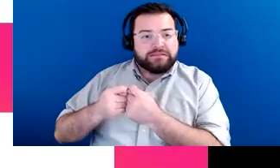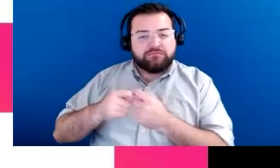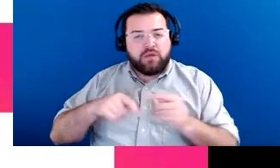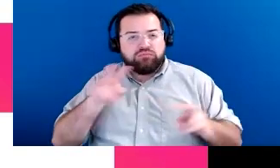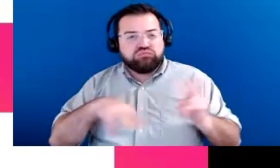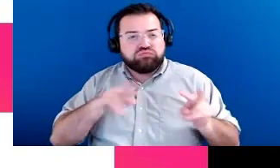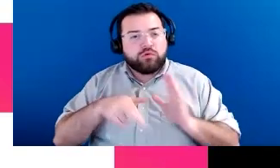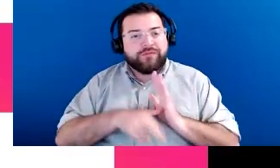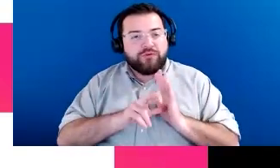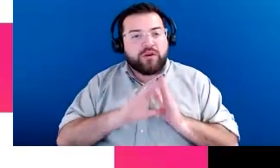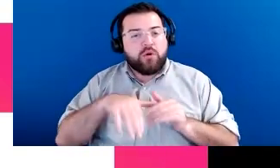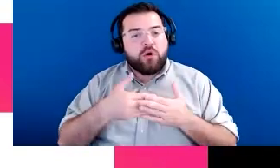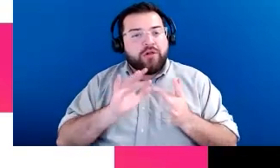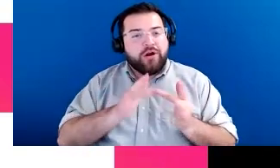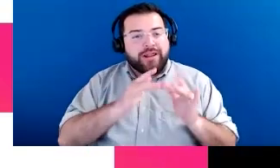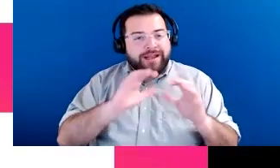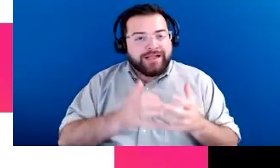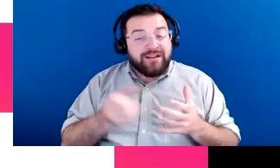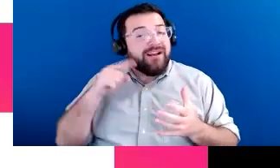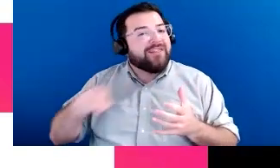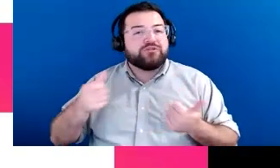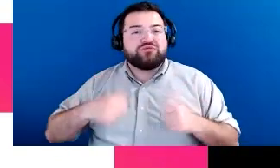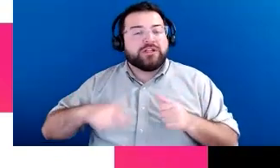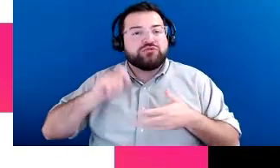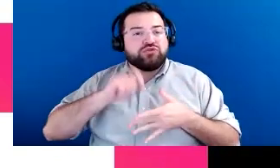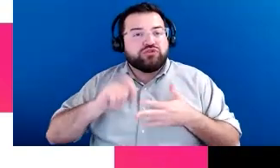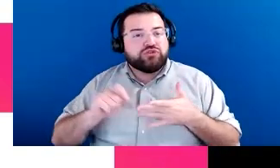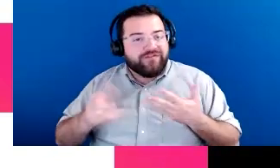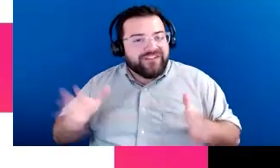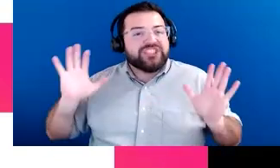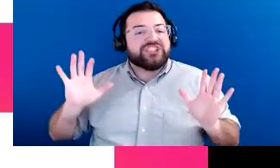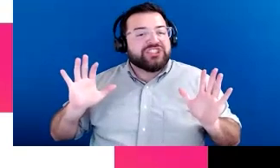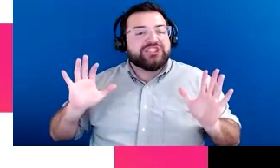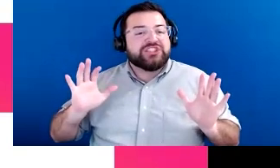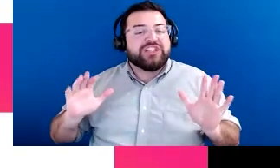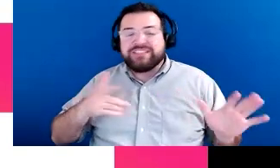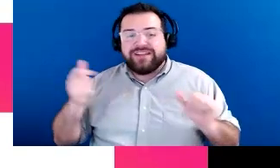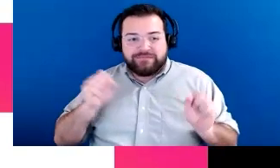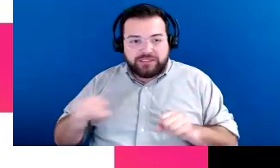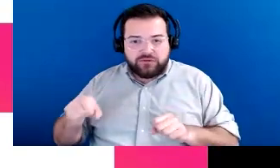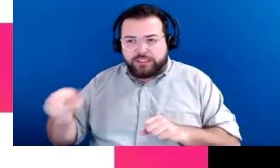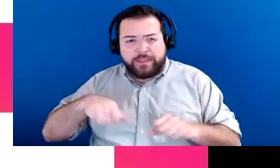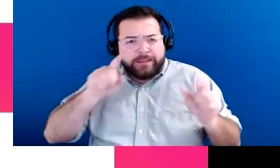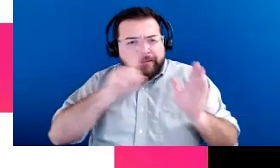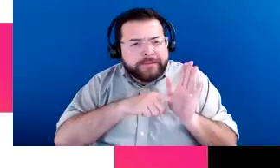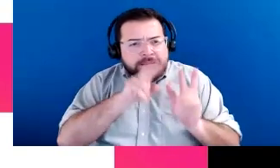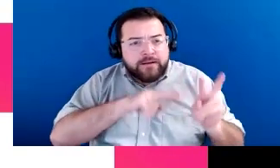They're trying to check off the box as fast as possible. They are trying to look to see, you know, does this shell that I'm reviewing,